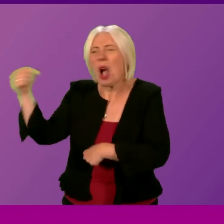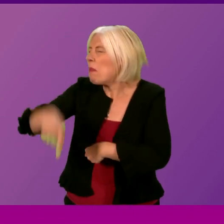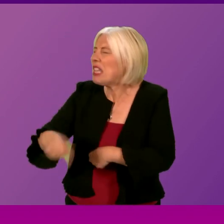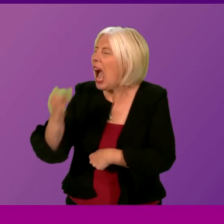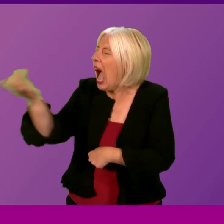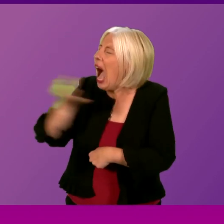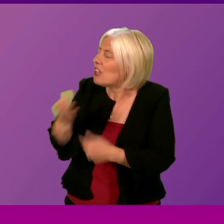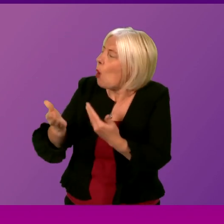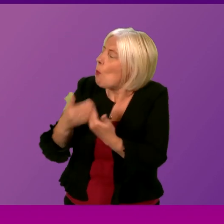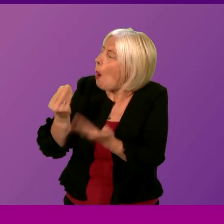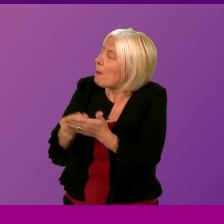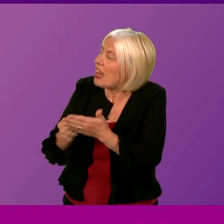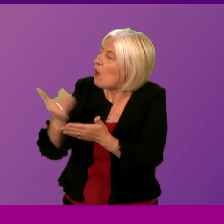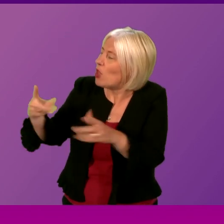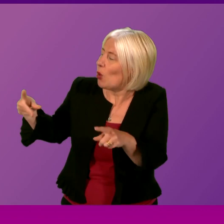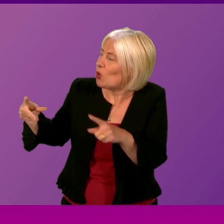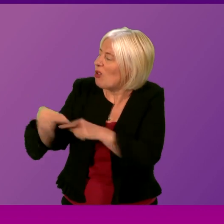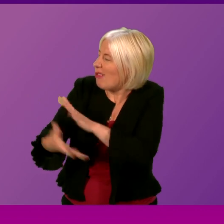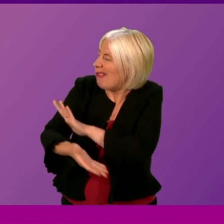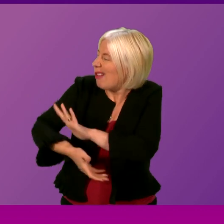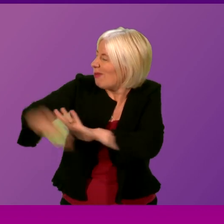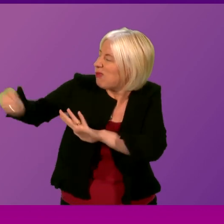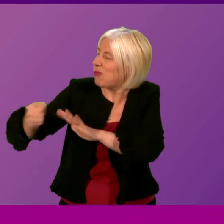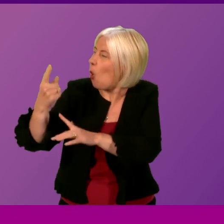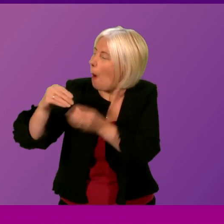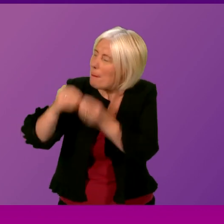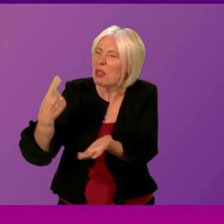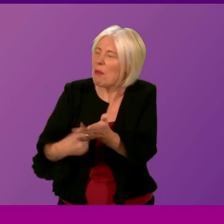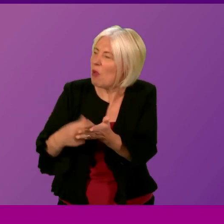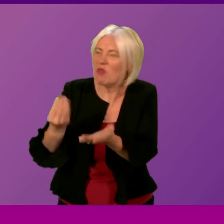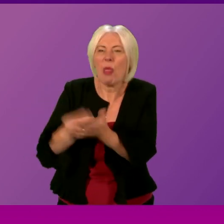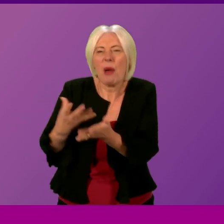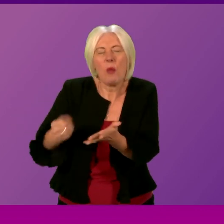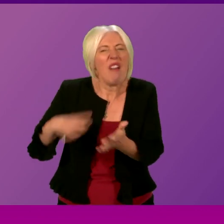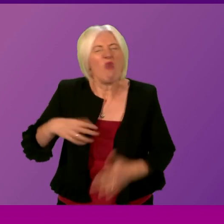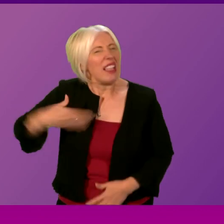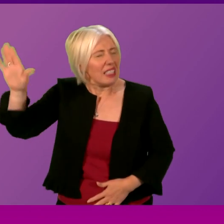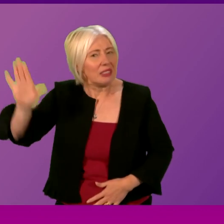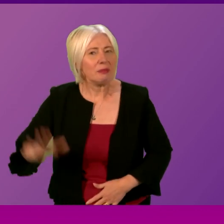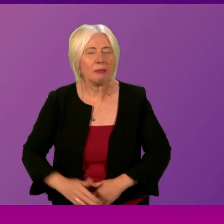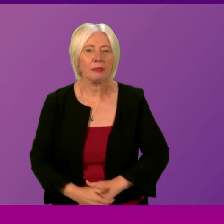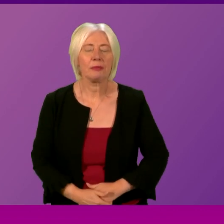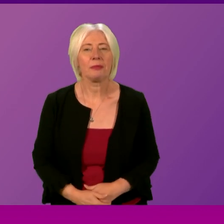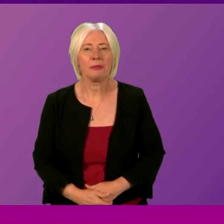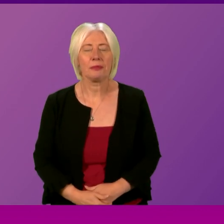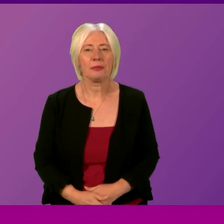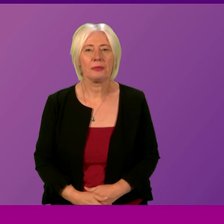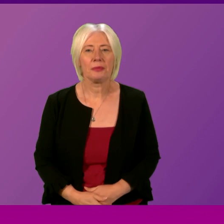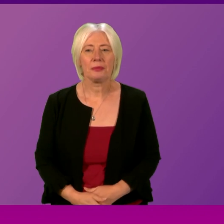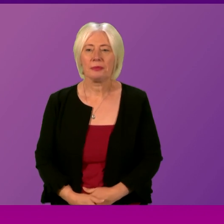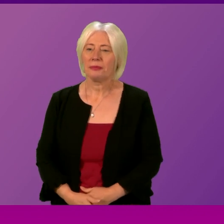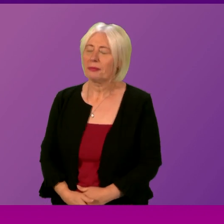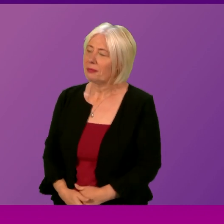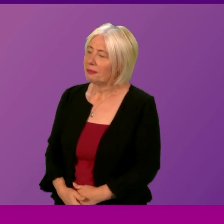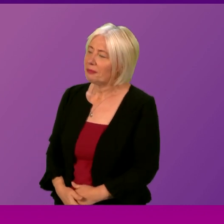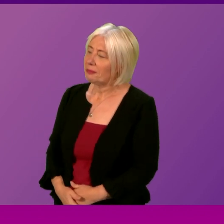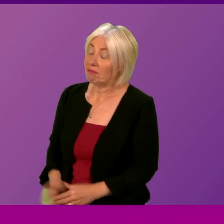money when they want to take £1 billion out of the money that we already have.